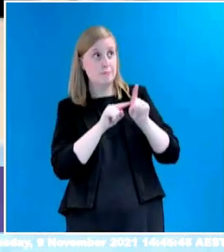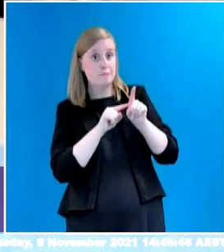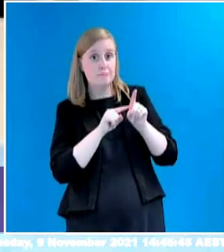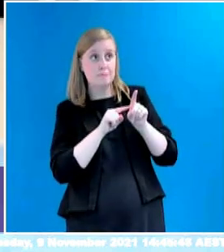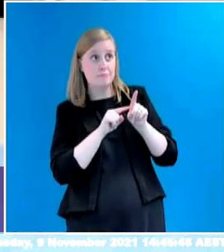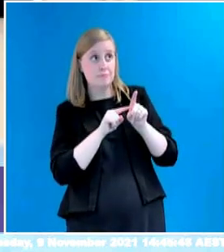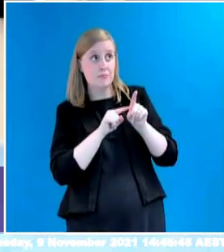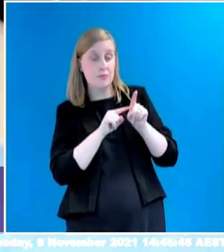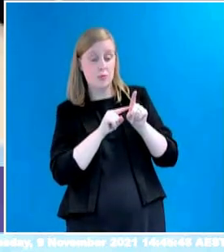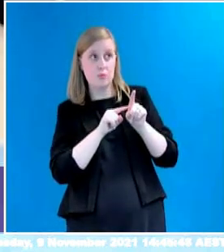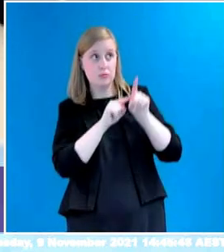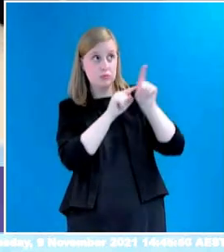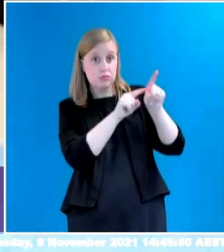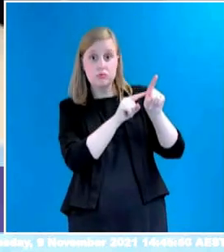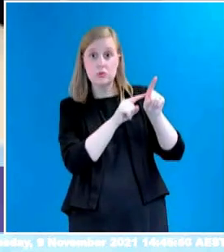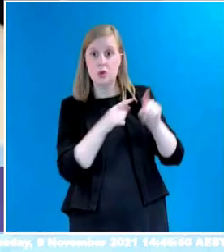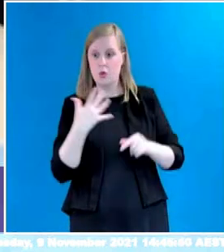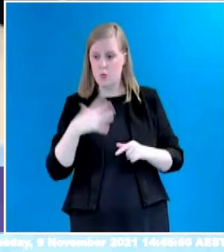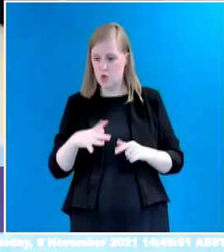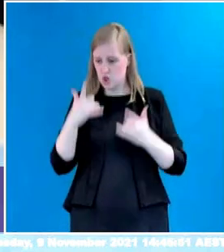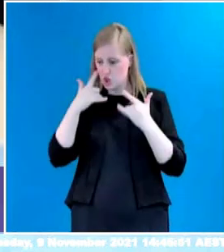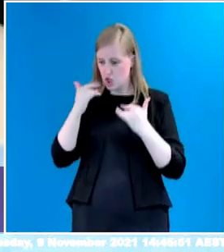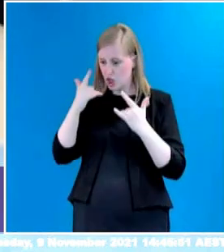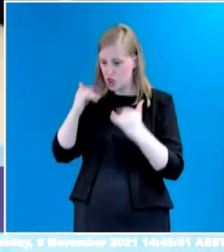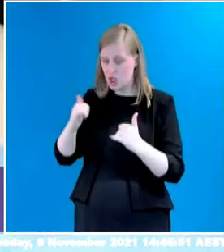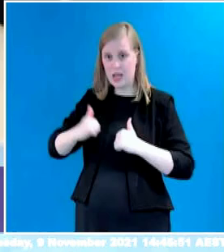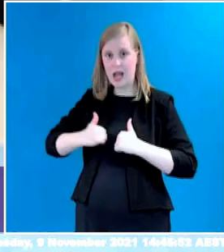in compliance with these immediately realisable rights.